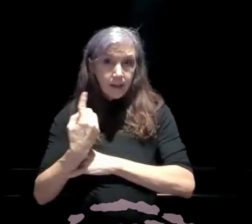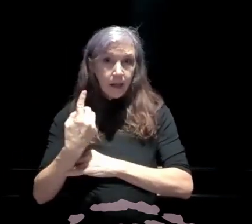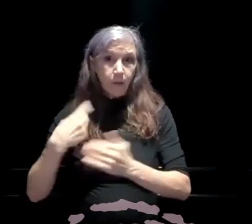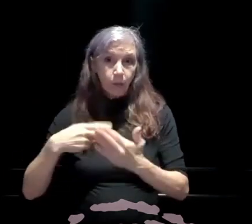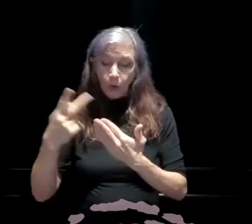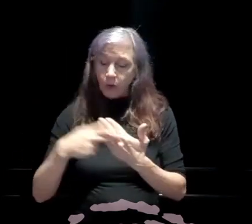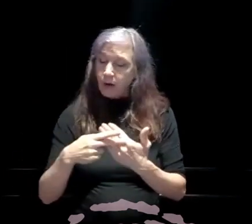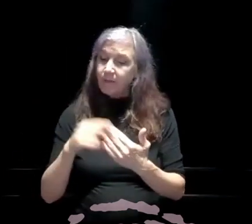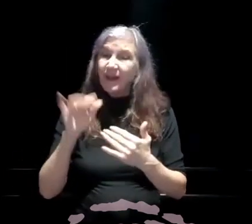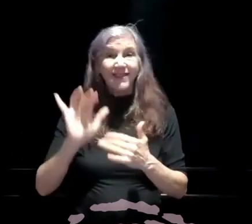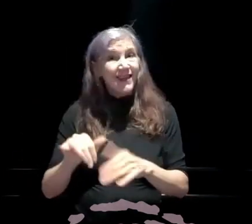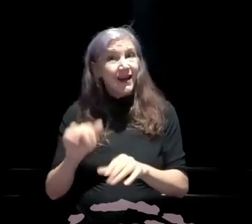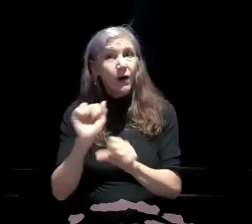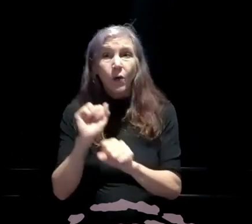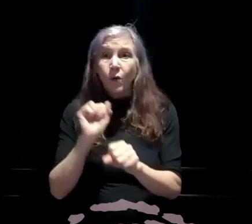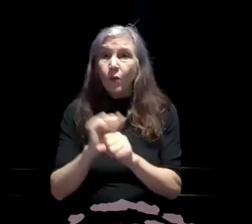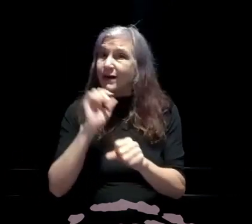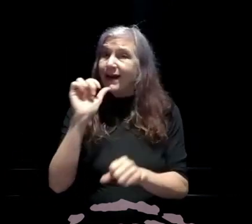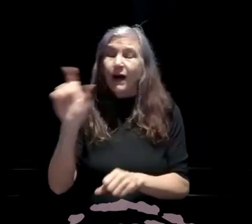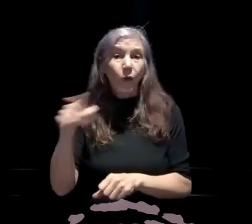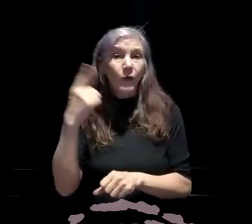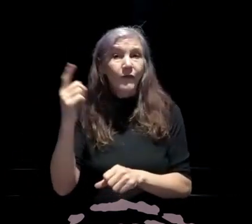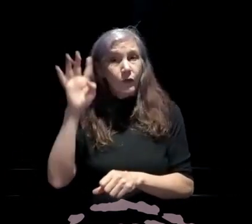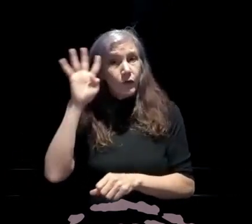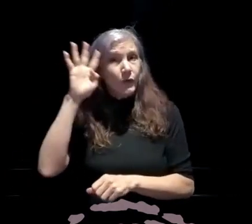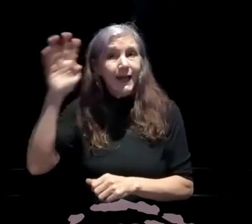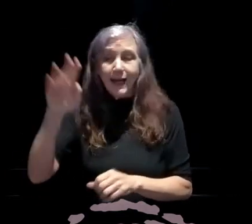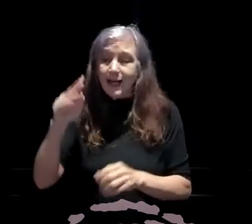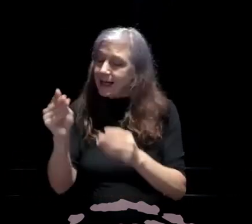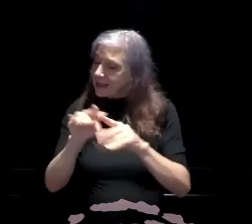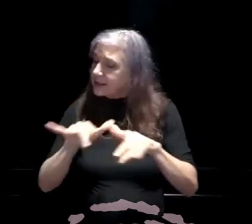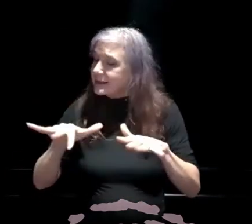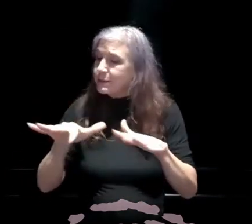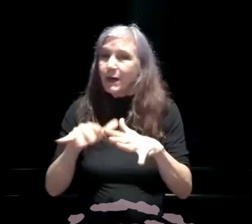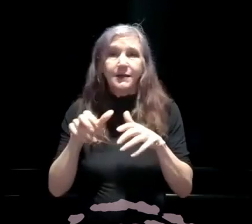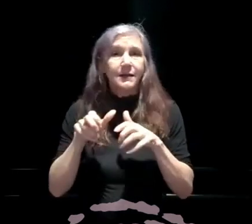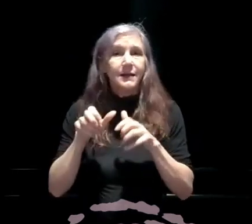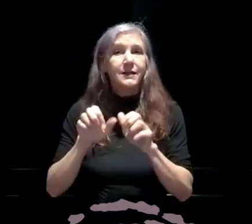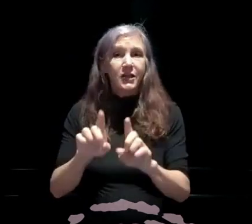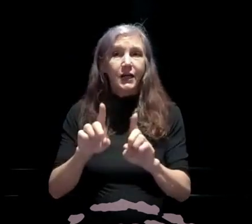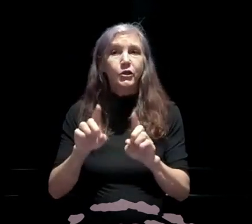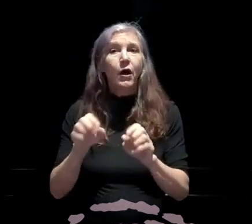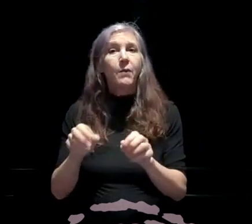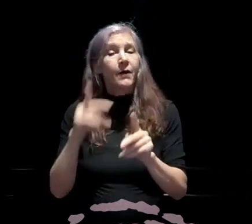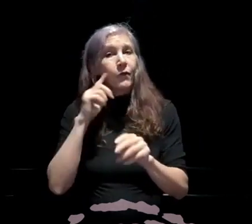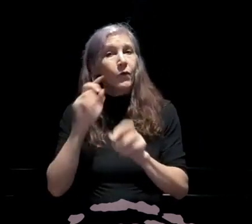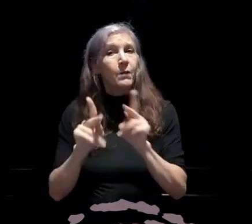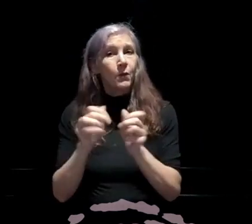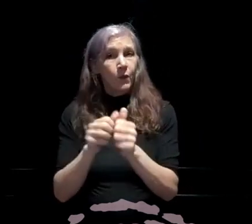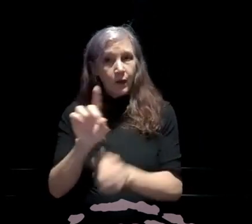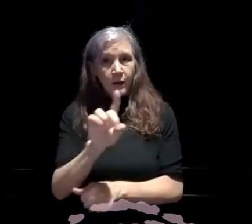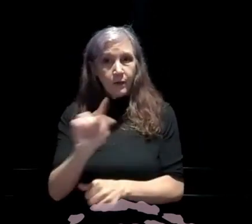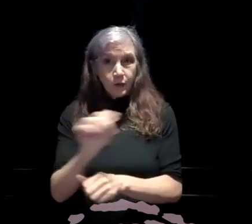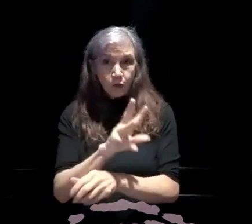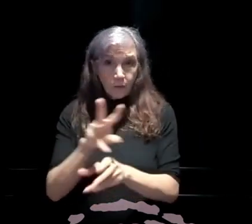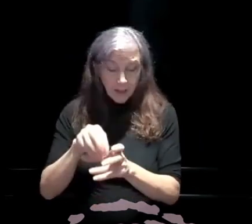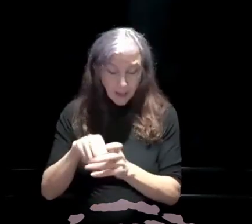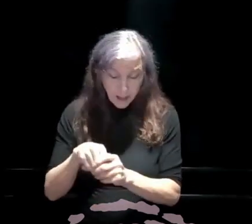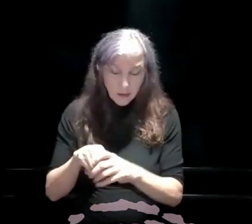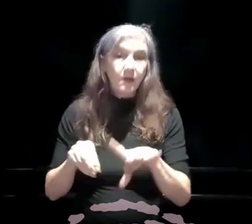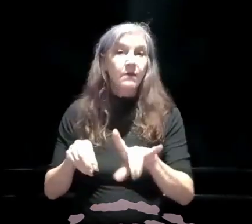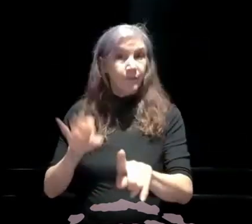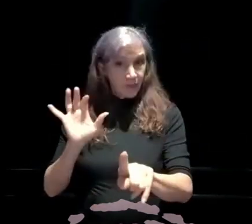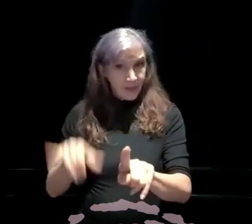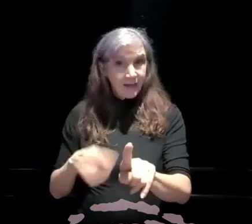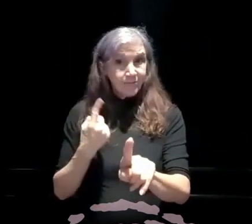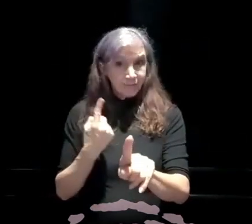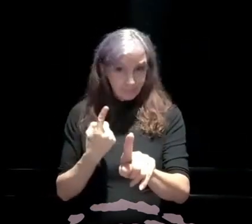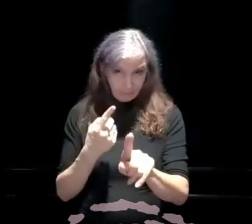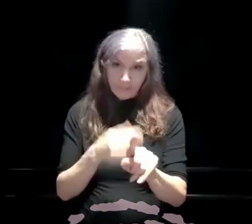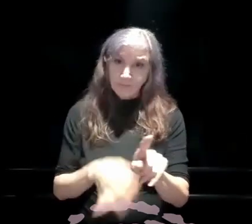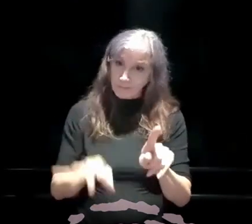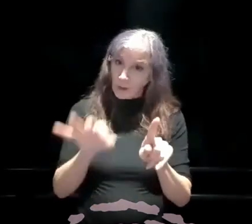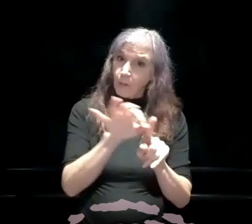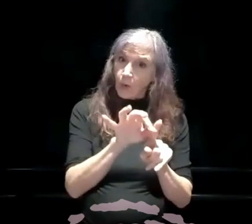That work is not just about creating space and educational opportunities for people with disabilities to engage because we know also that is critical and essential.